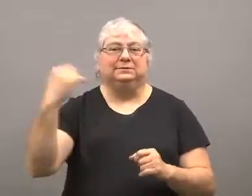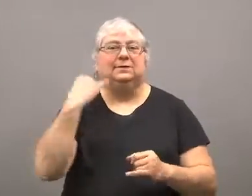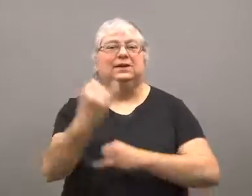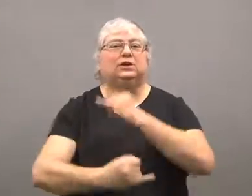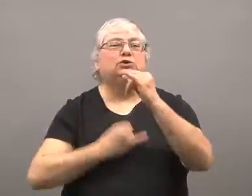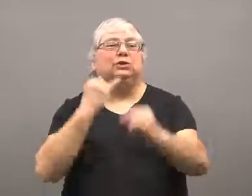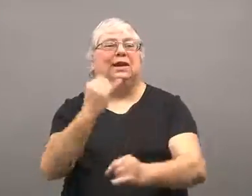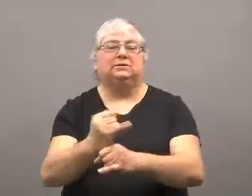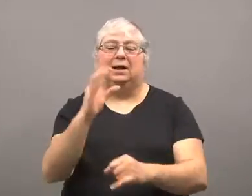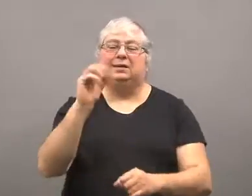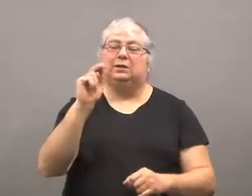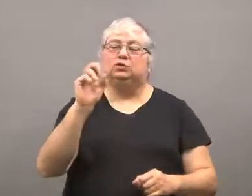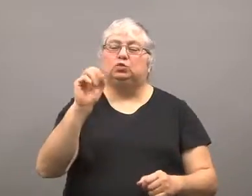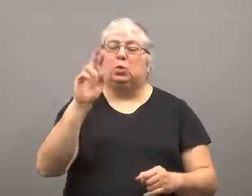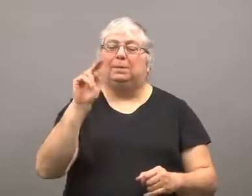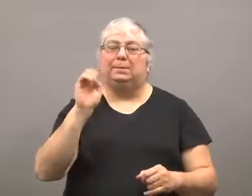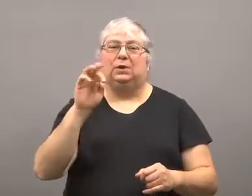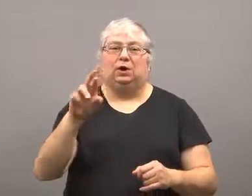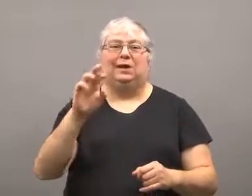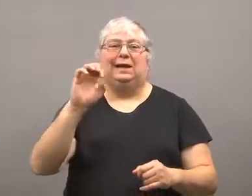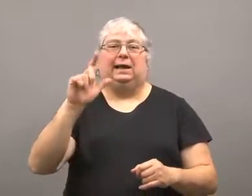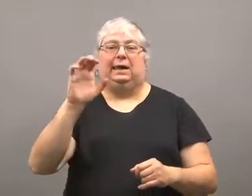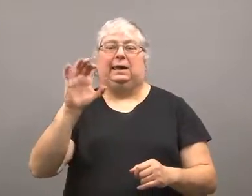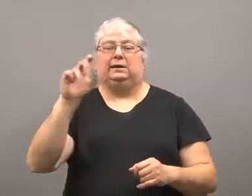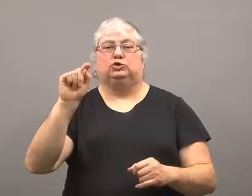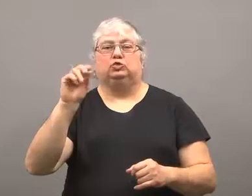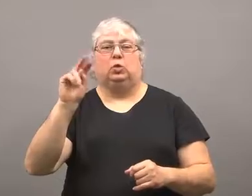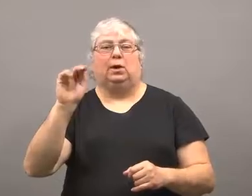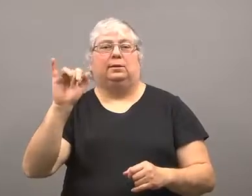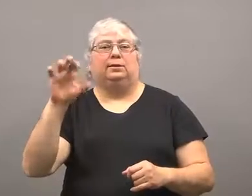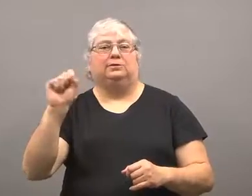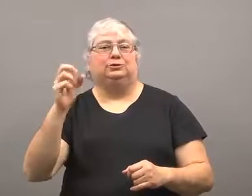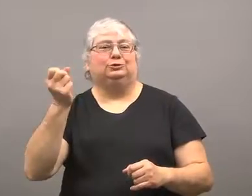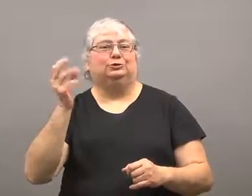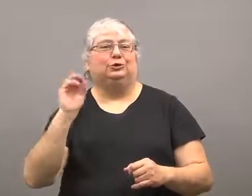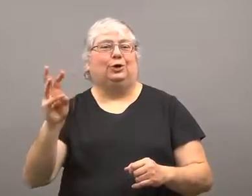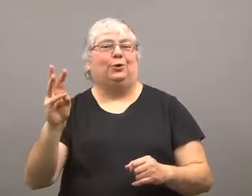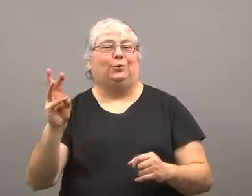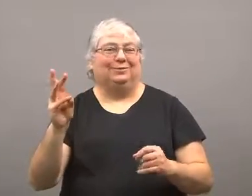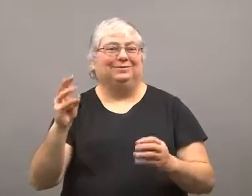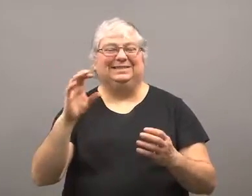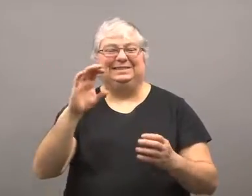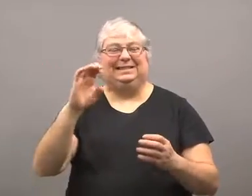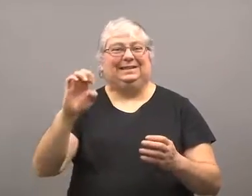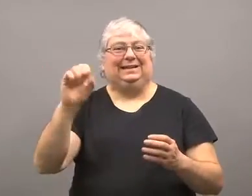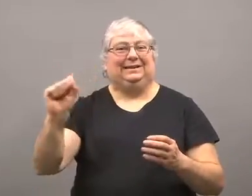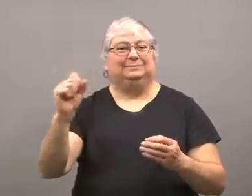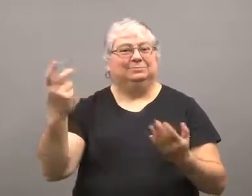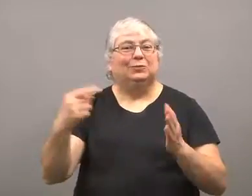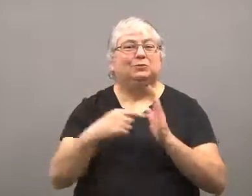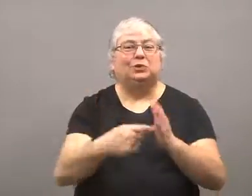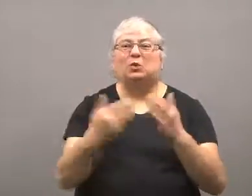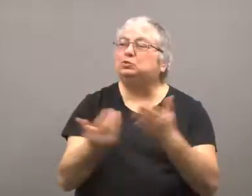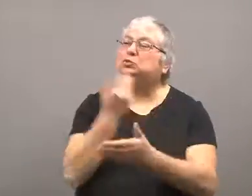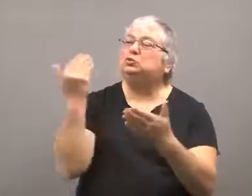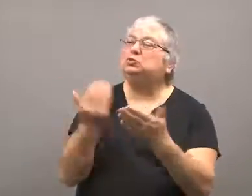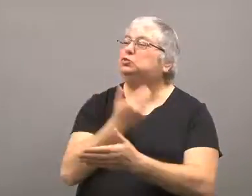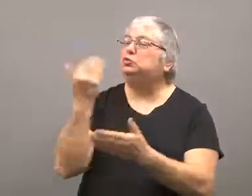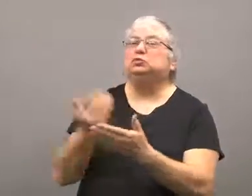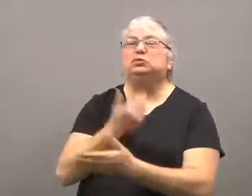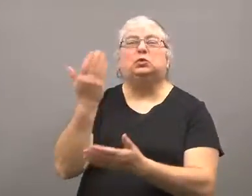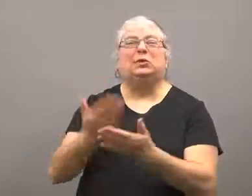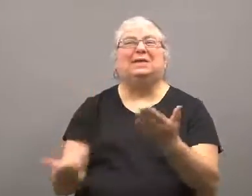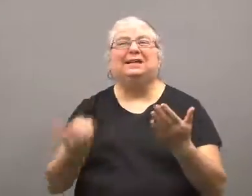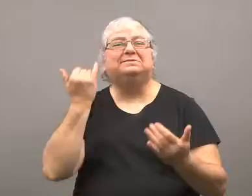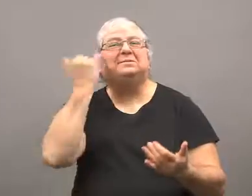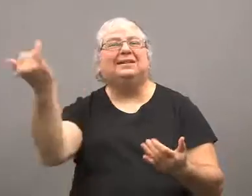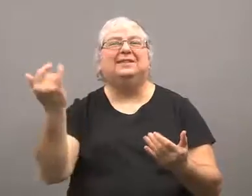the International Consumer Electronics Show, or CES.